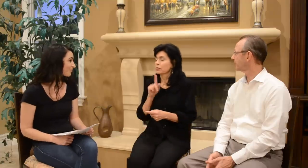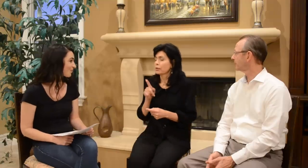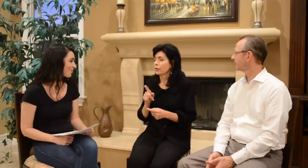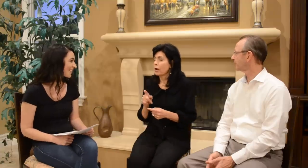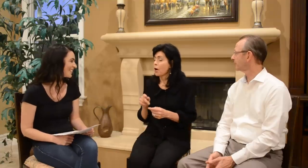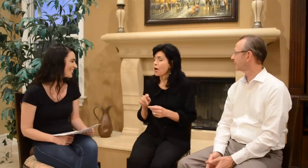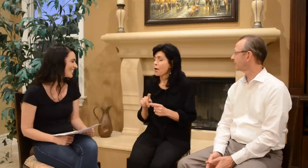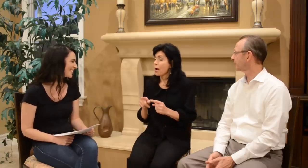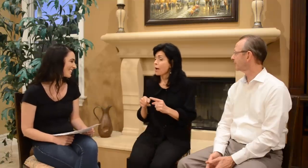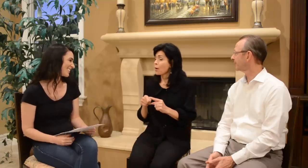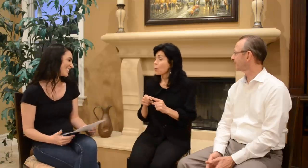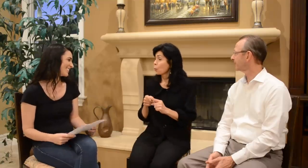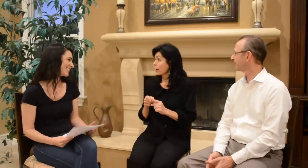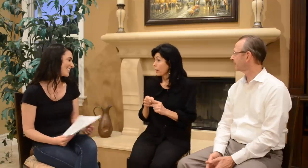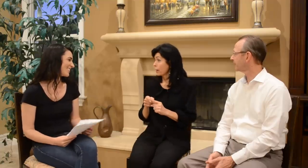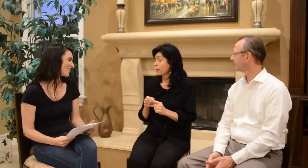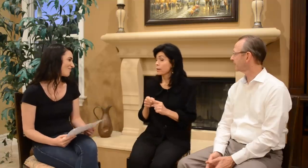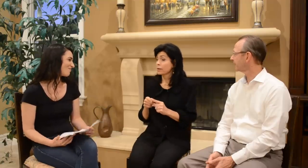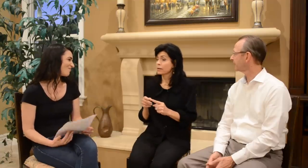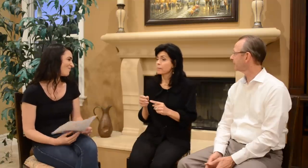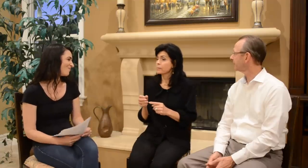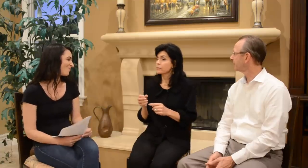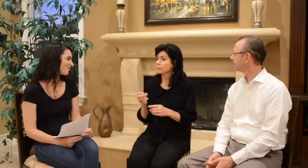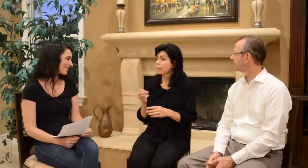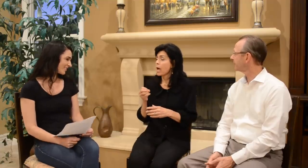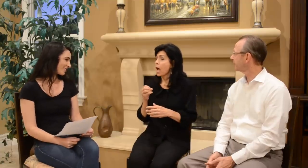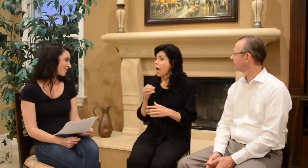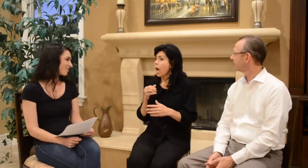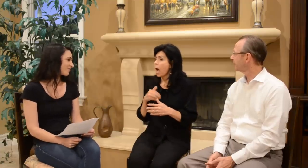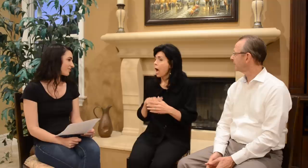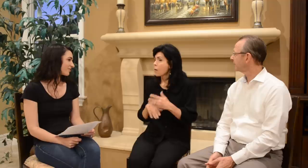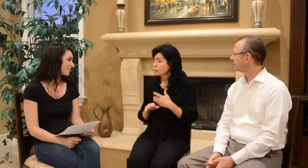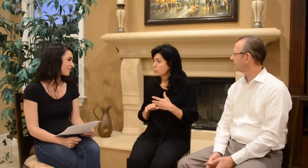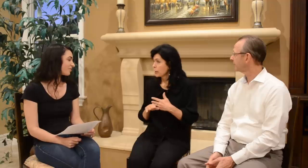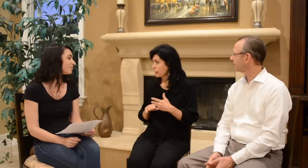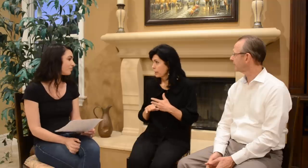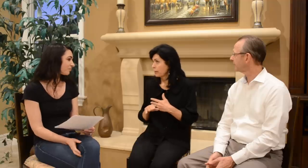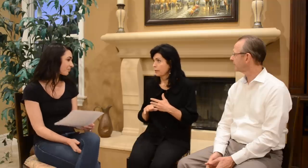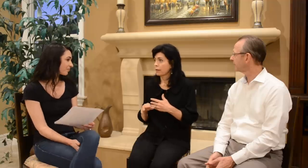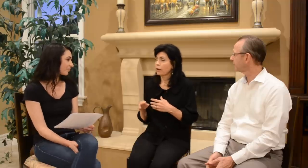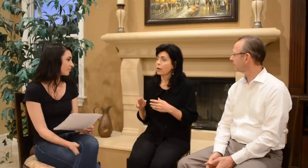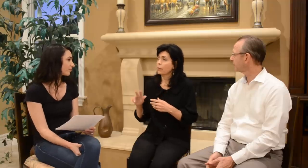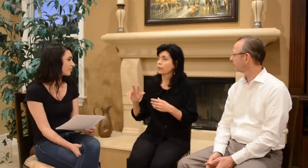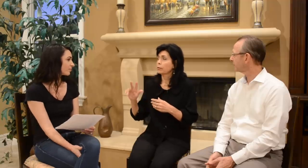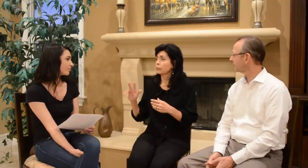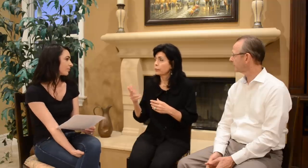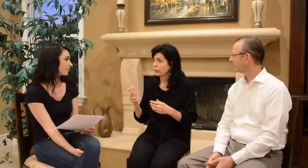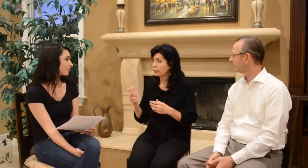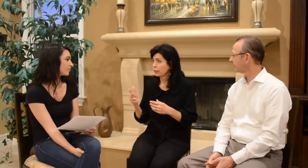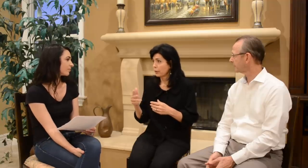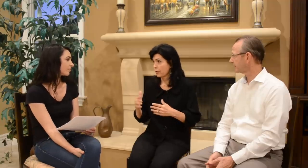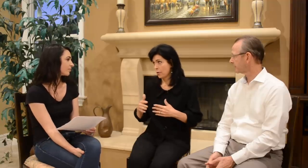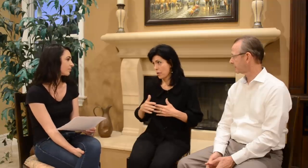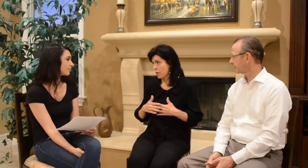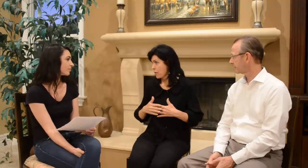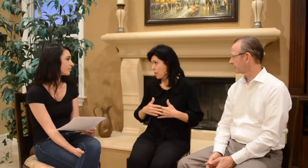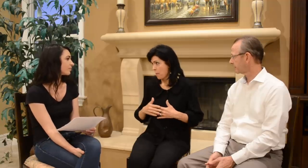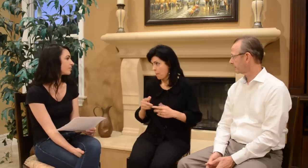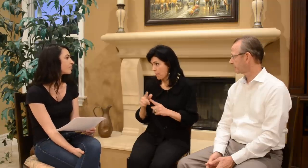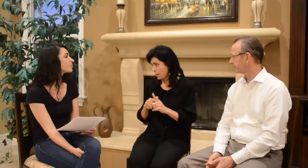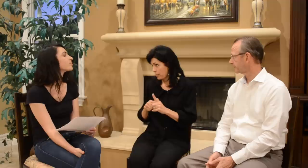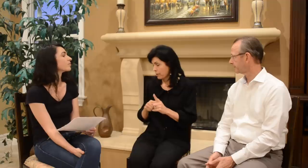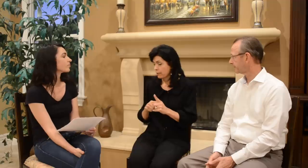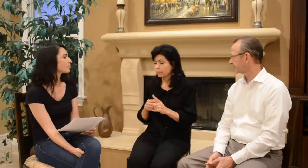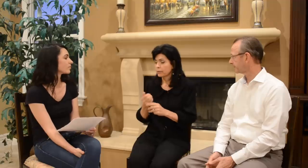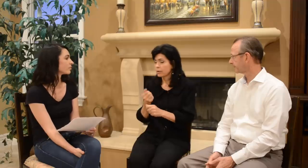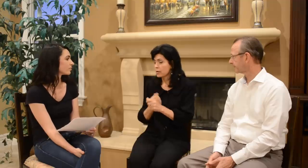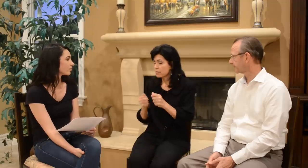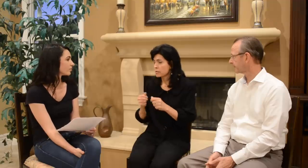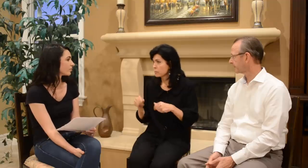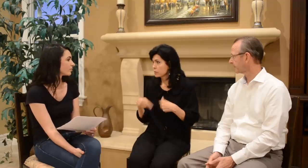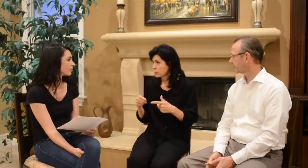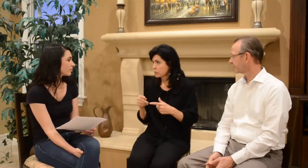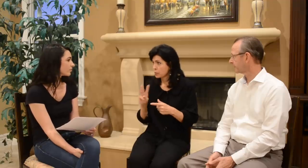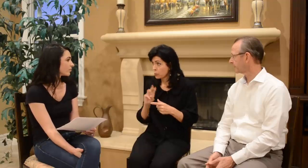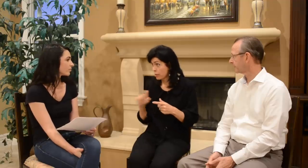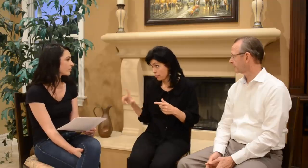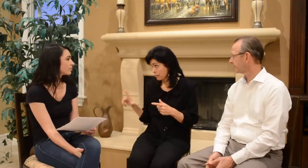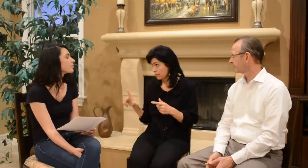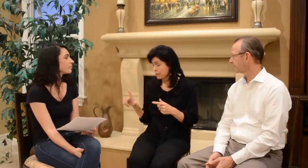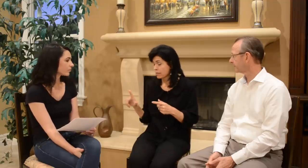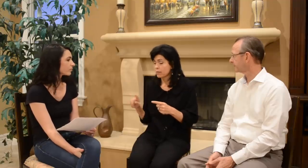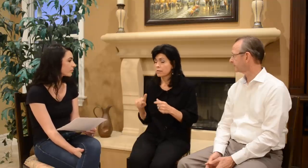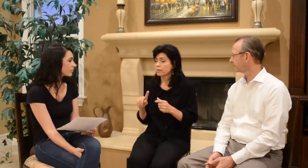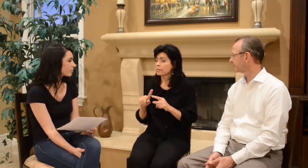Sure- when I was pregnant on the third month everything was going well,